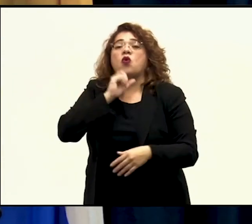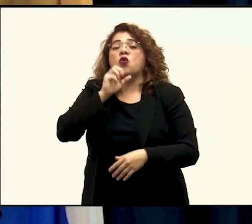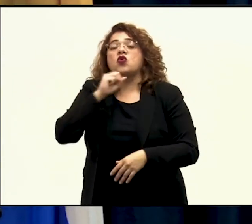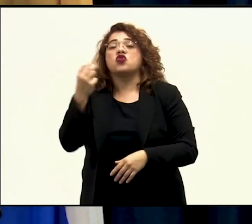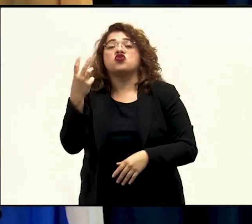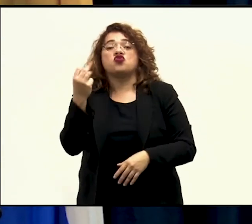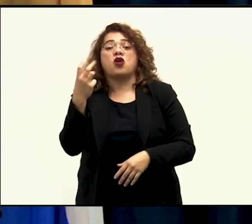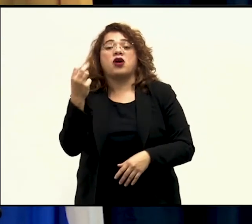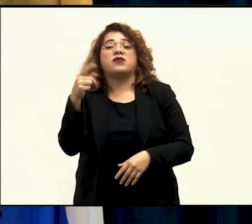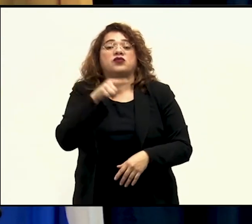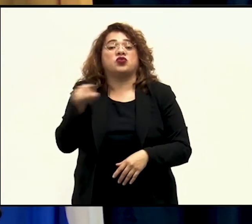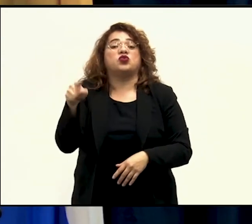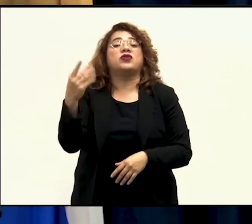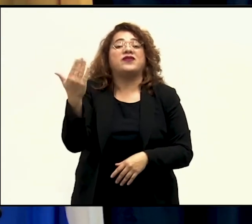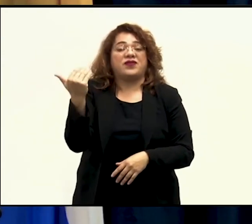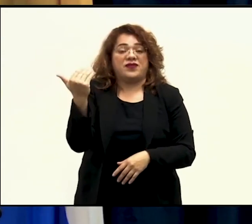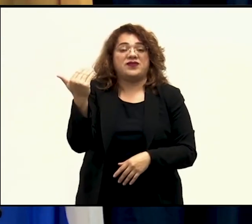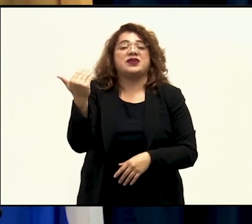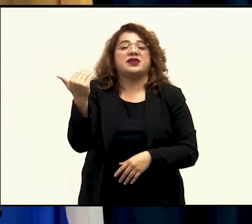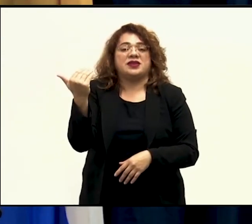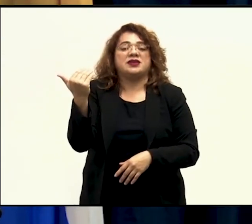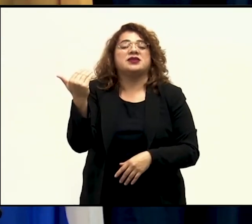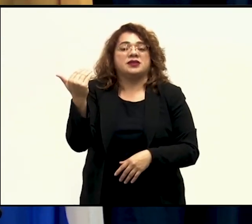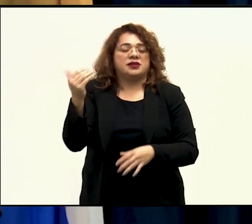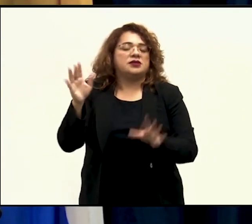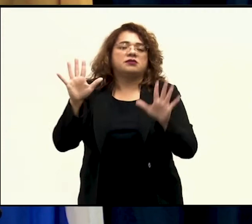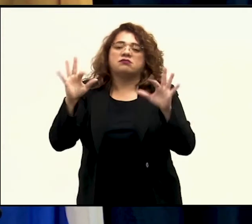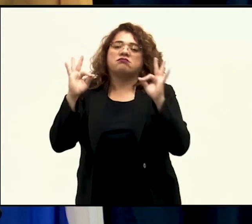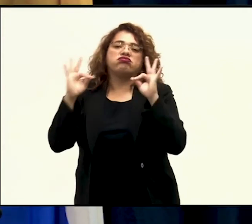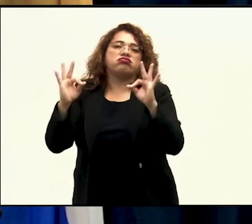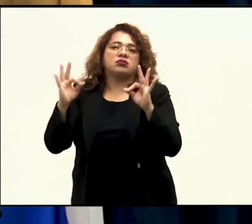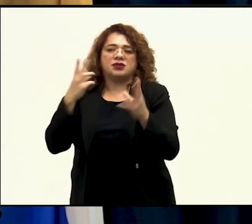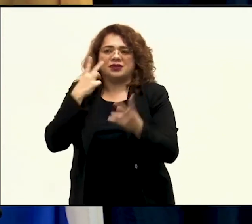Those have been really great to see at our sites.